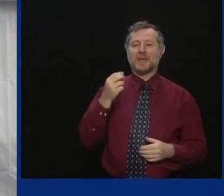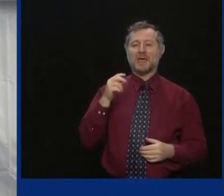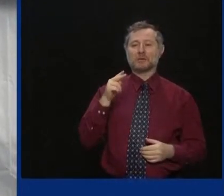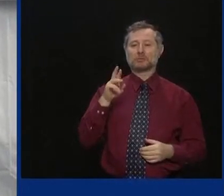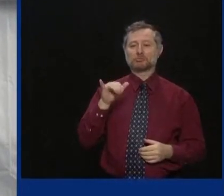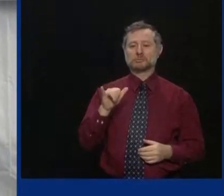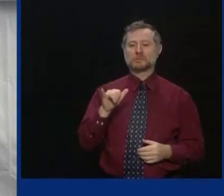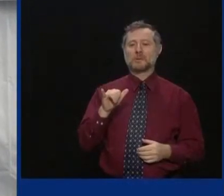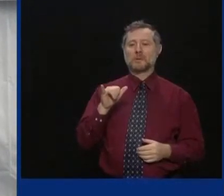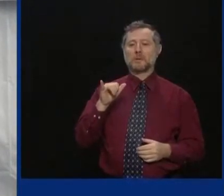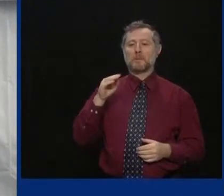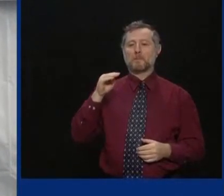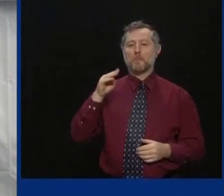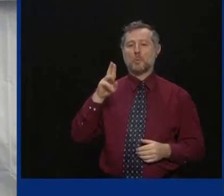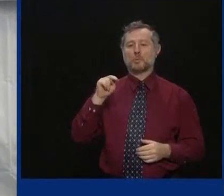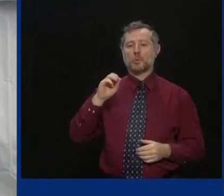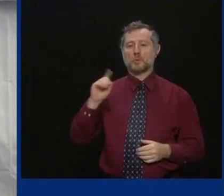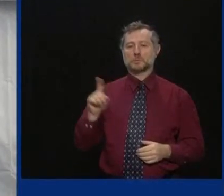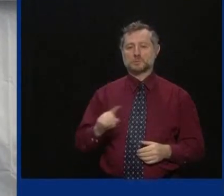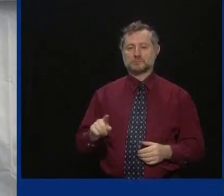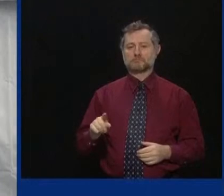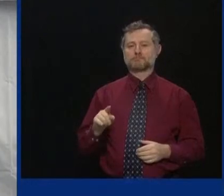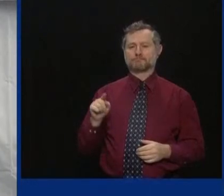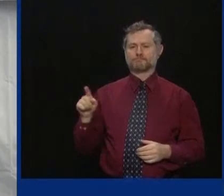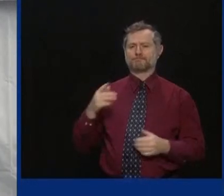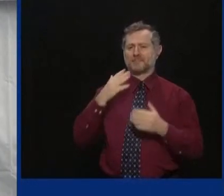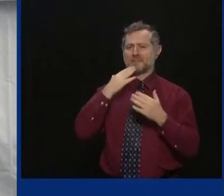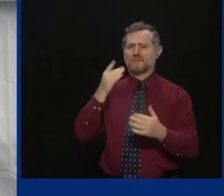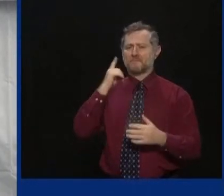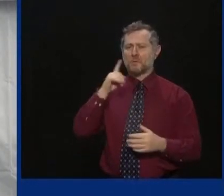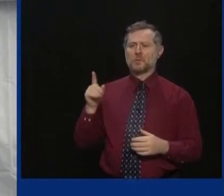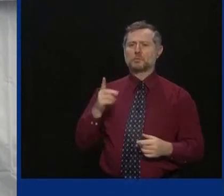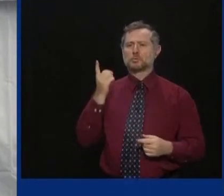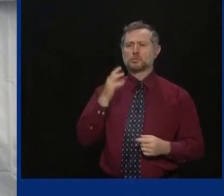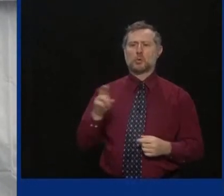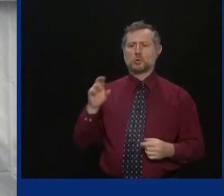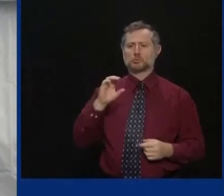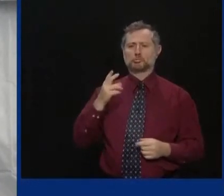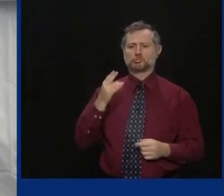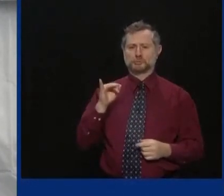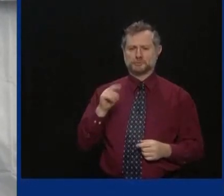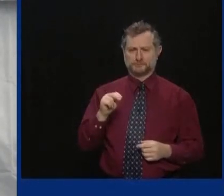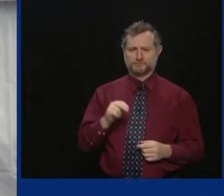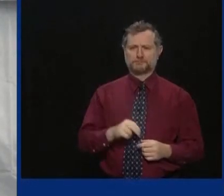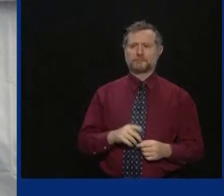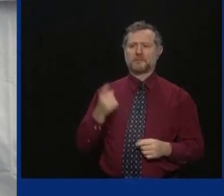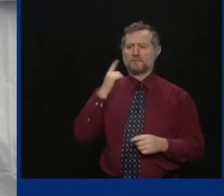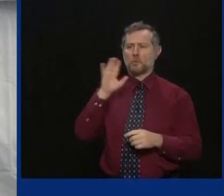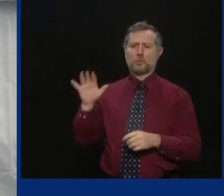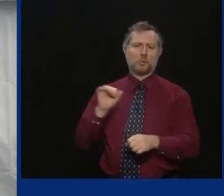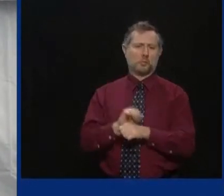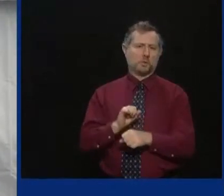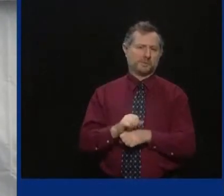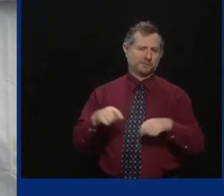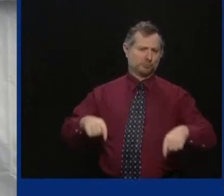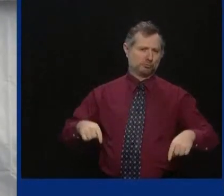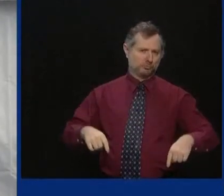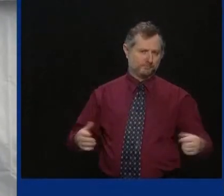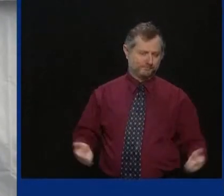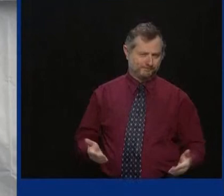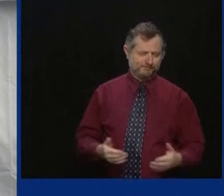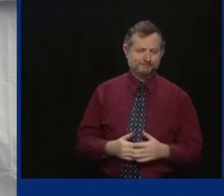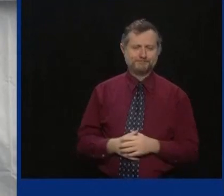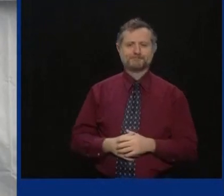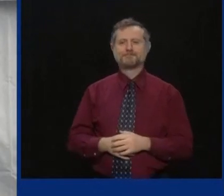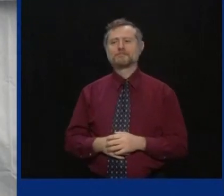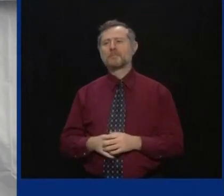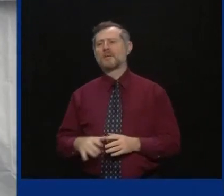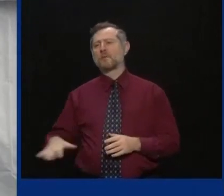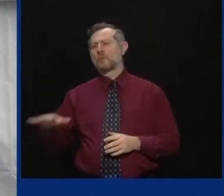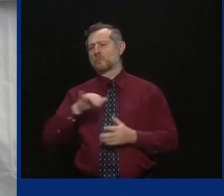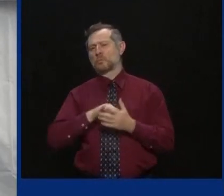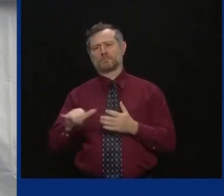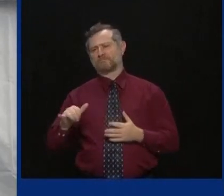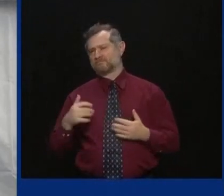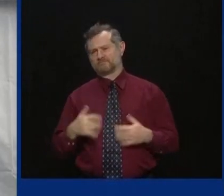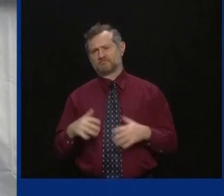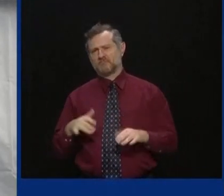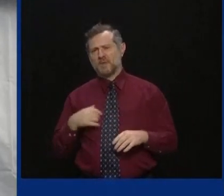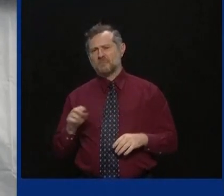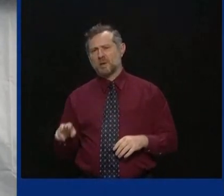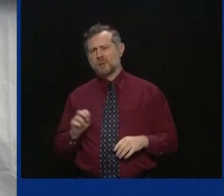SO WITH THAT I WANT TO